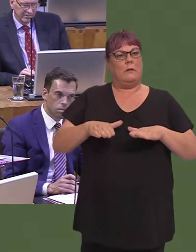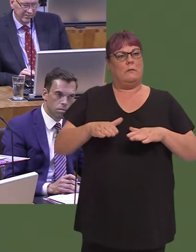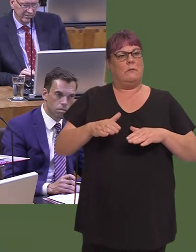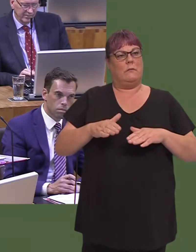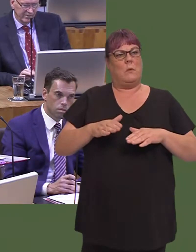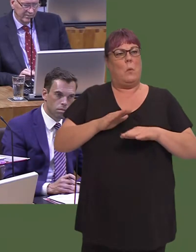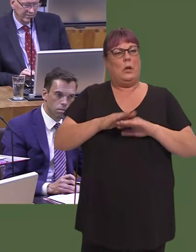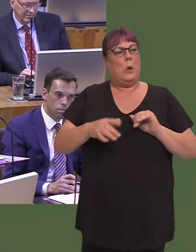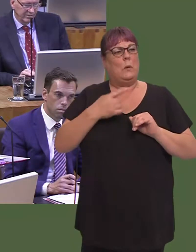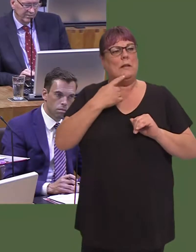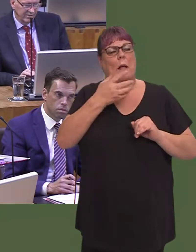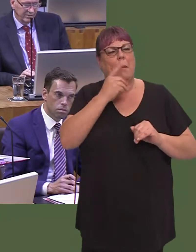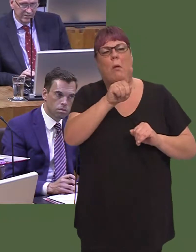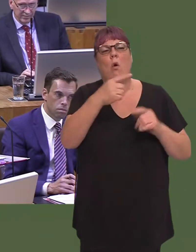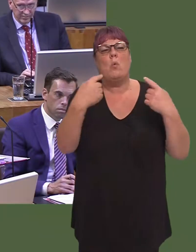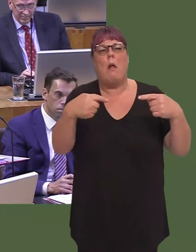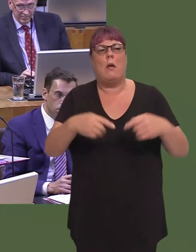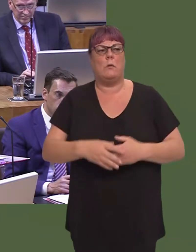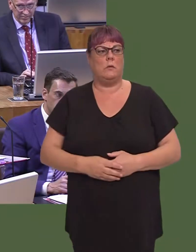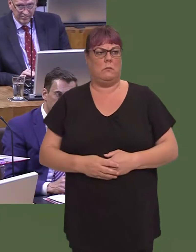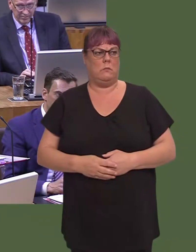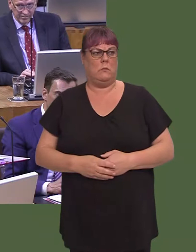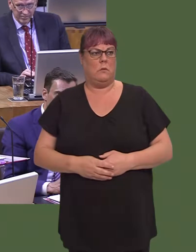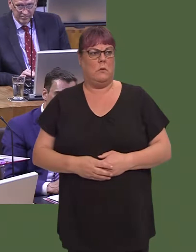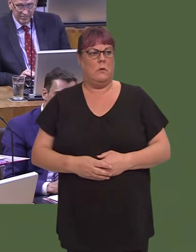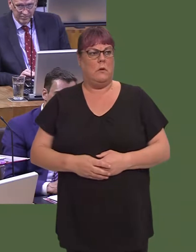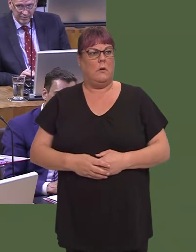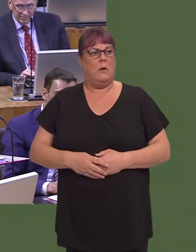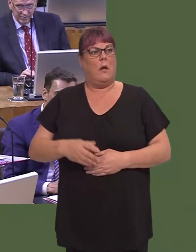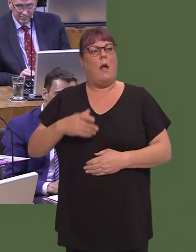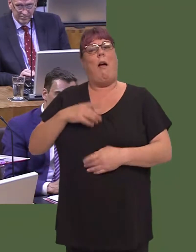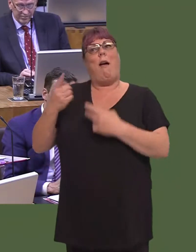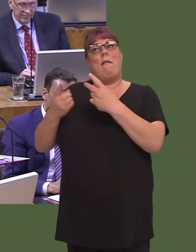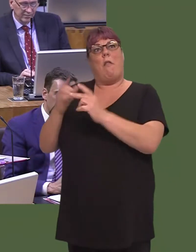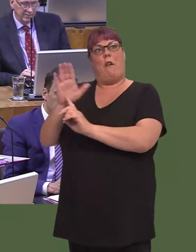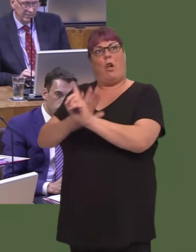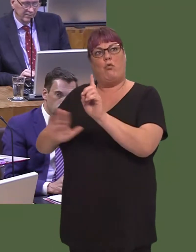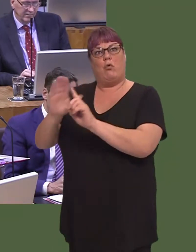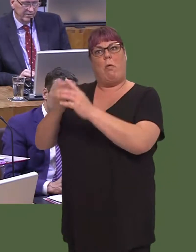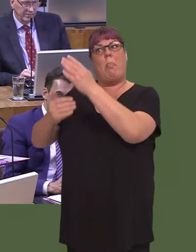he tries to paint a picture of the north of Wales as neglectedóit was my great pleasure last week to go to Ysbyty Glan Clwyd and to open the sub-regional neonatal intensive care